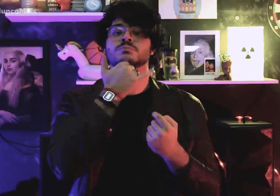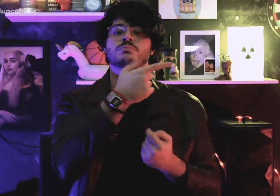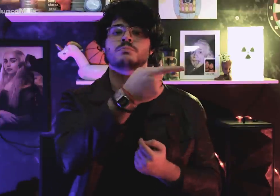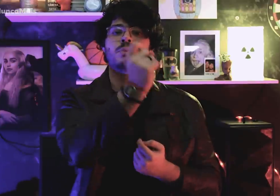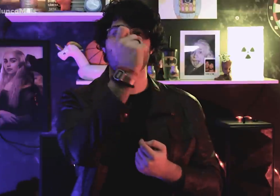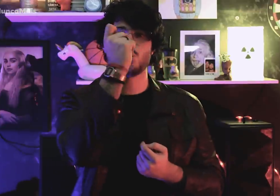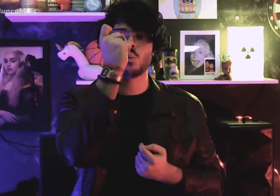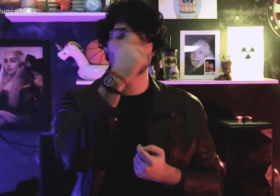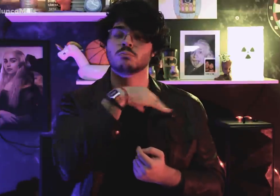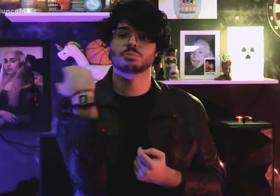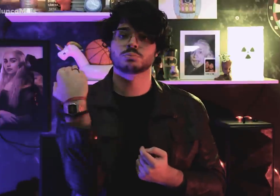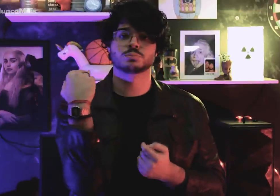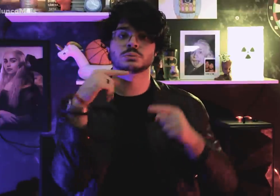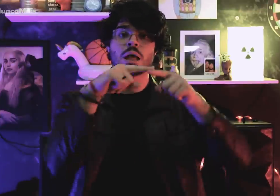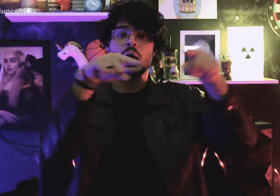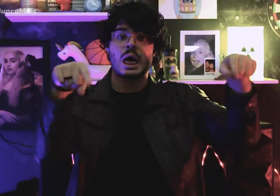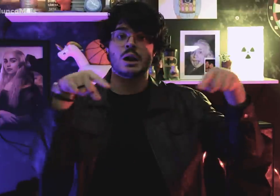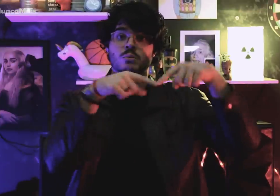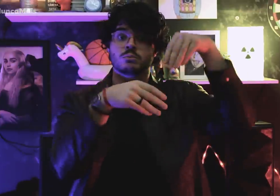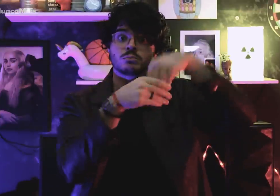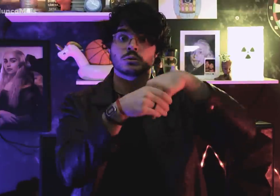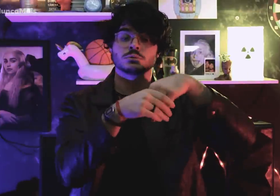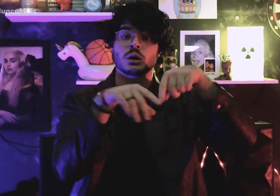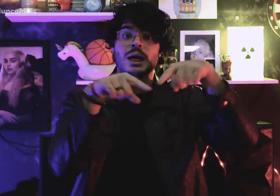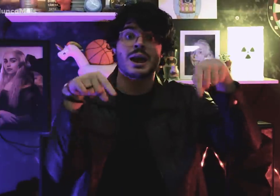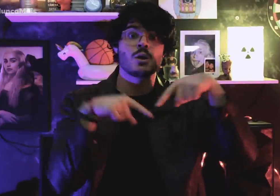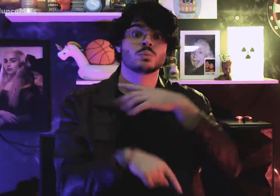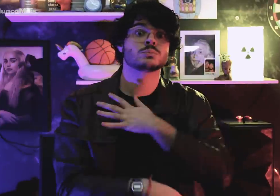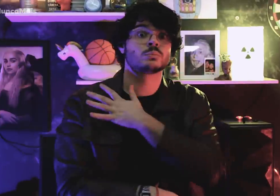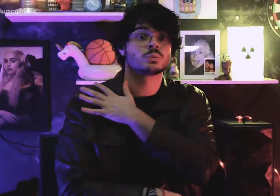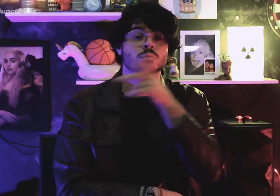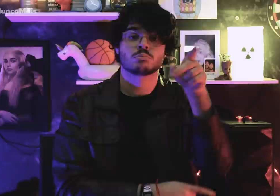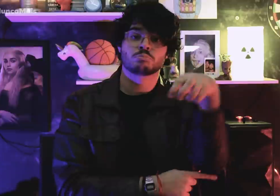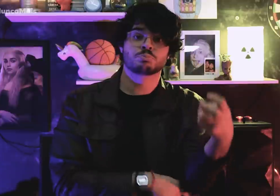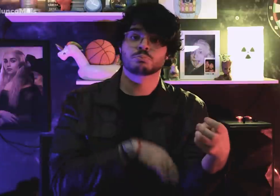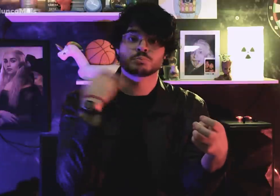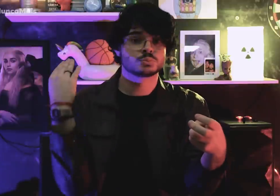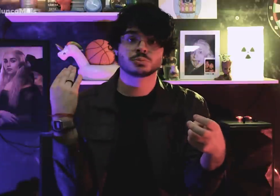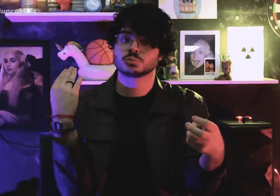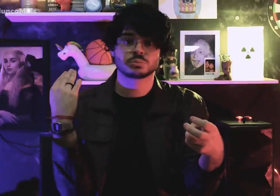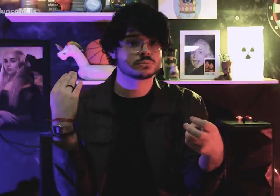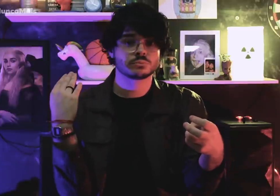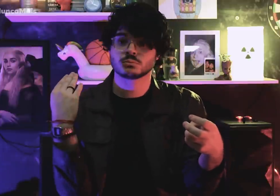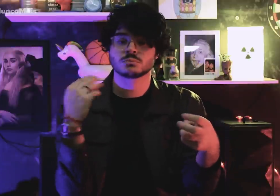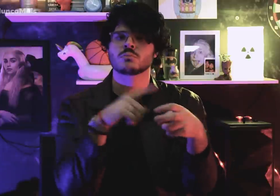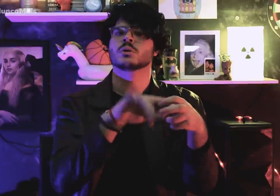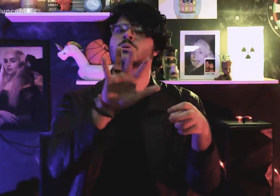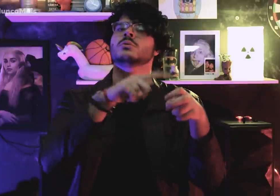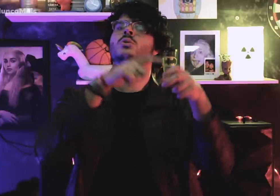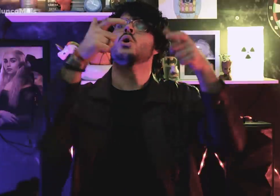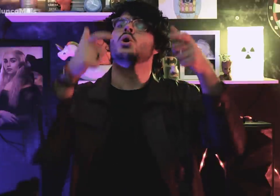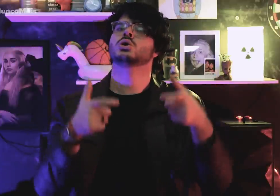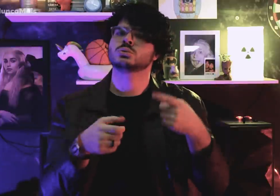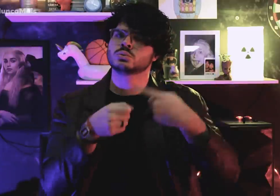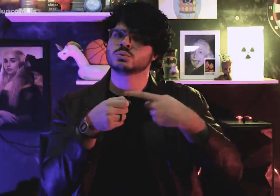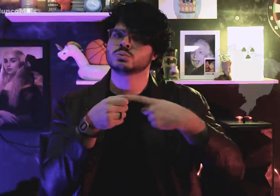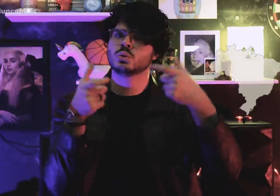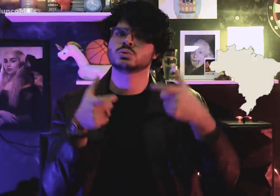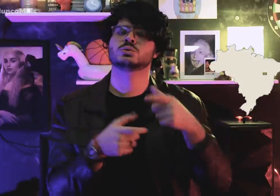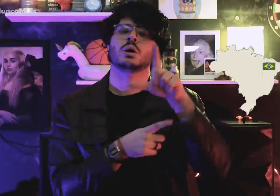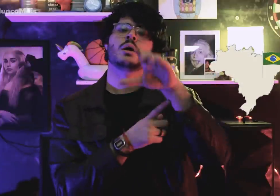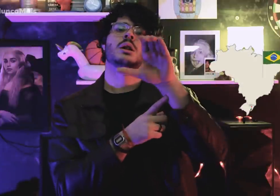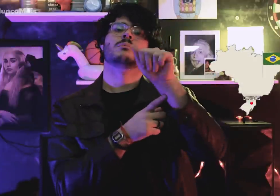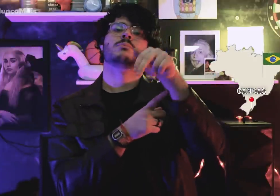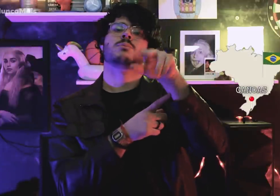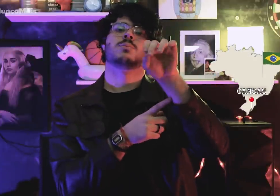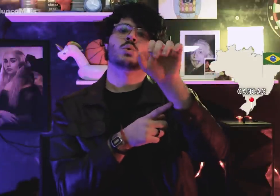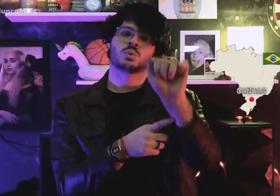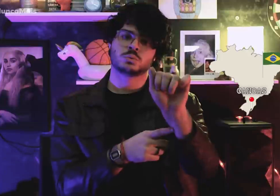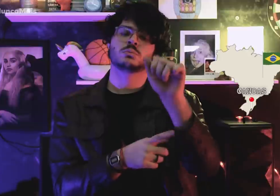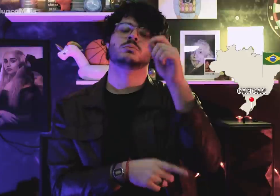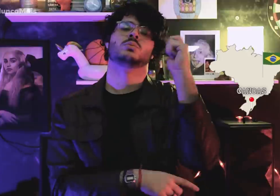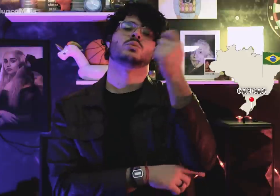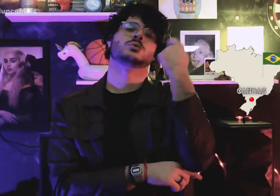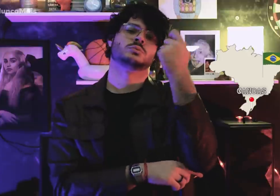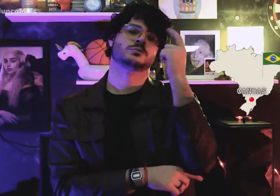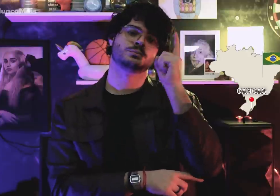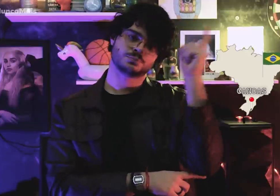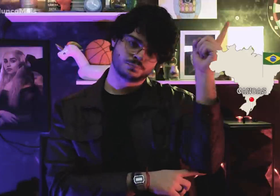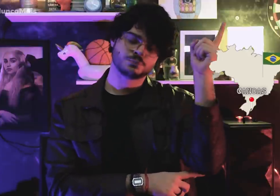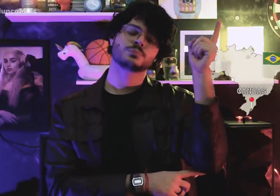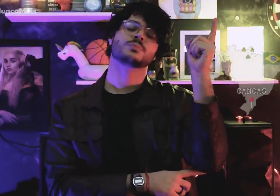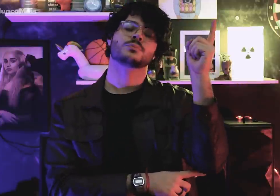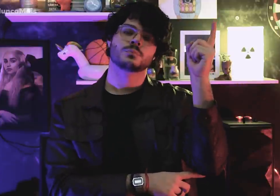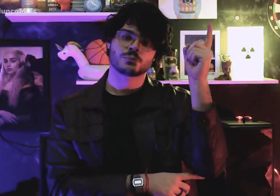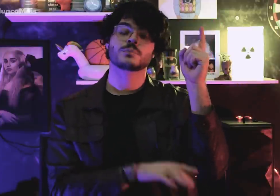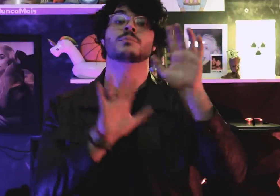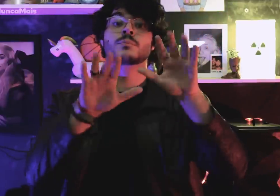he was murdered within a barracks in Canoas-RS.